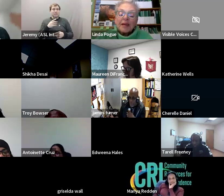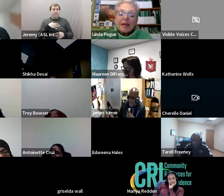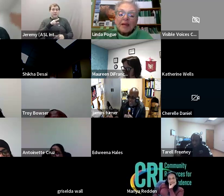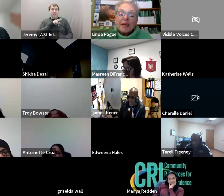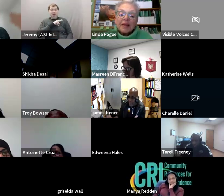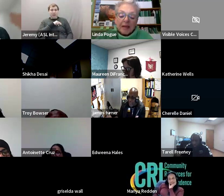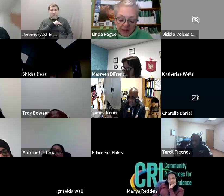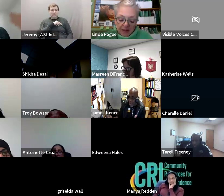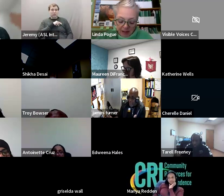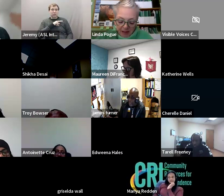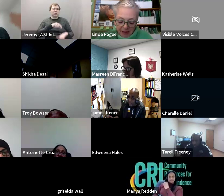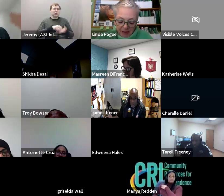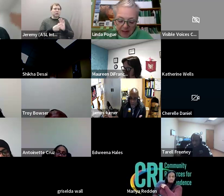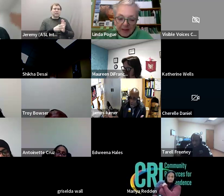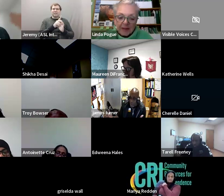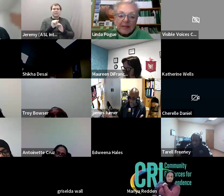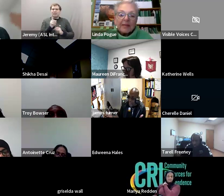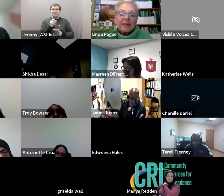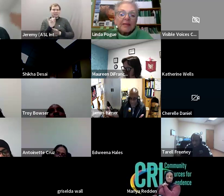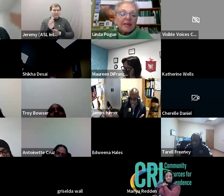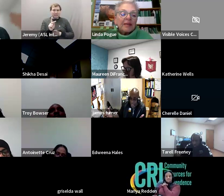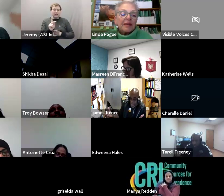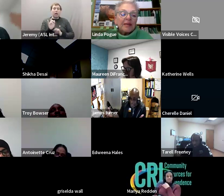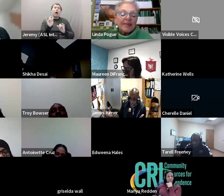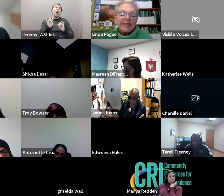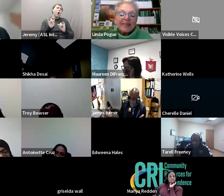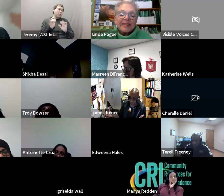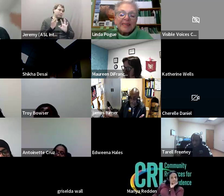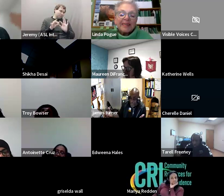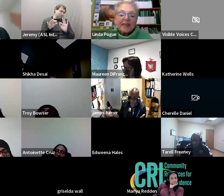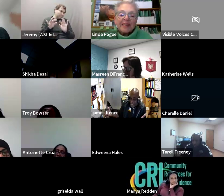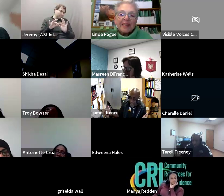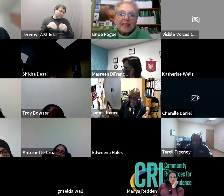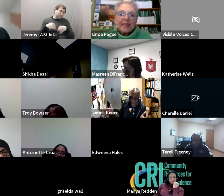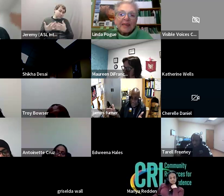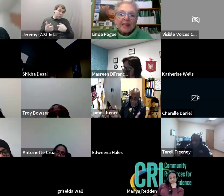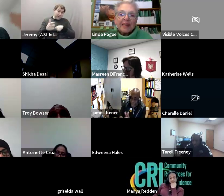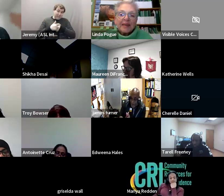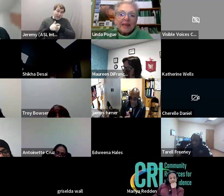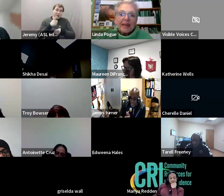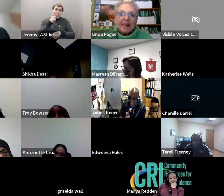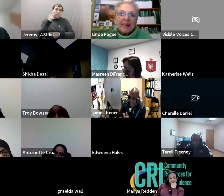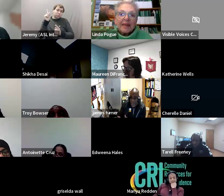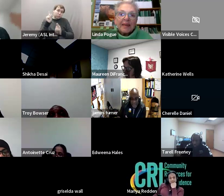james turner: What is disability link about? james turner: Oh, that's james turner: hey? If you got time, that's that's a great conversation.